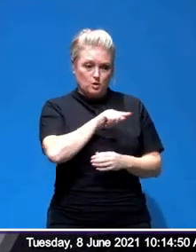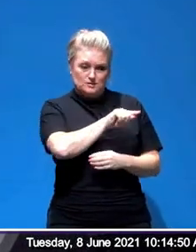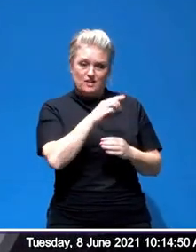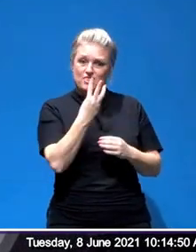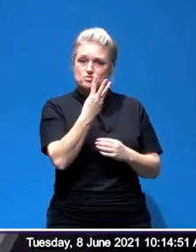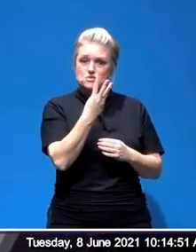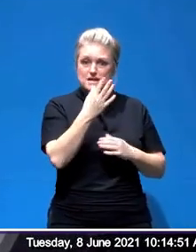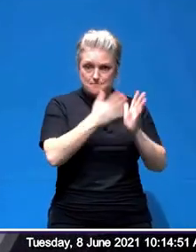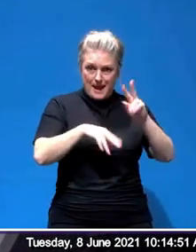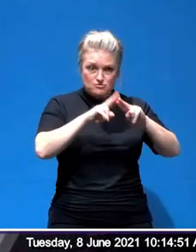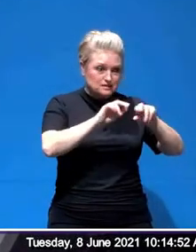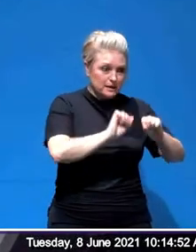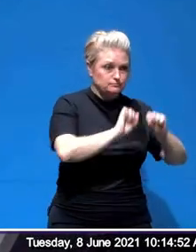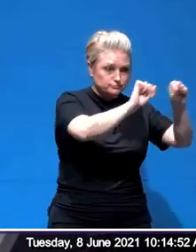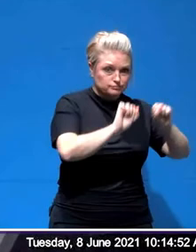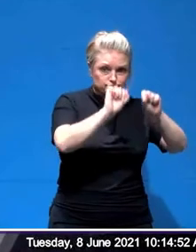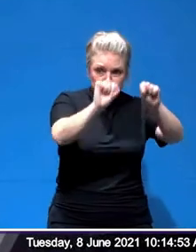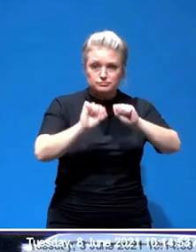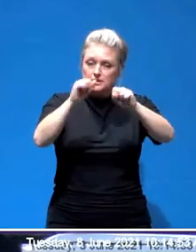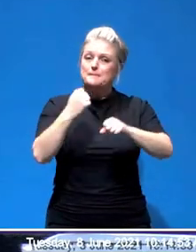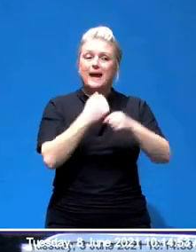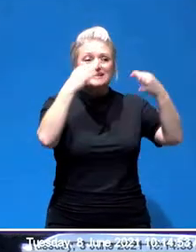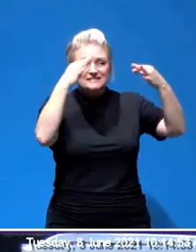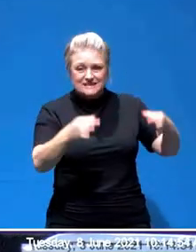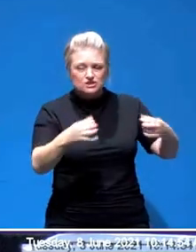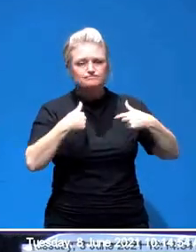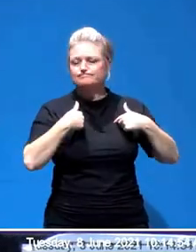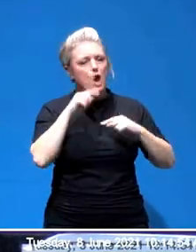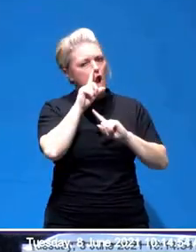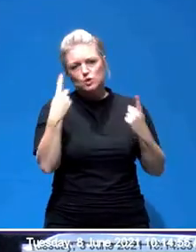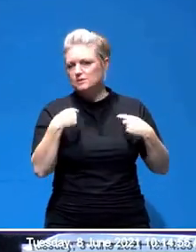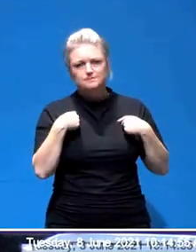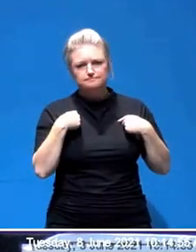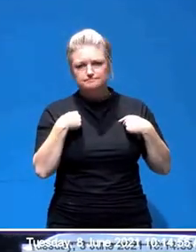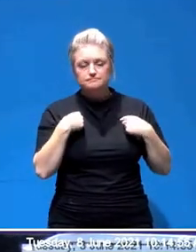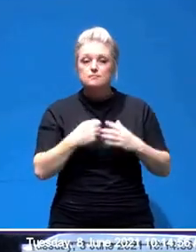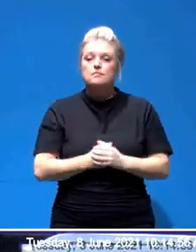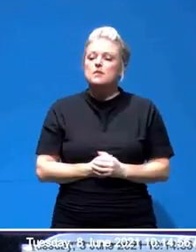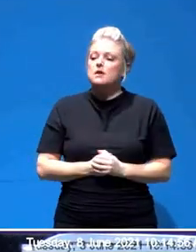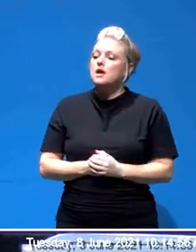So, pausing there, you and Daniel have prepared a video for the